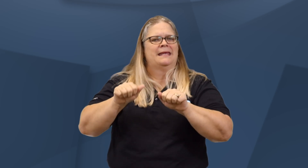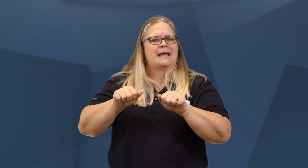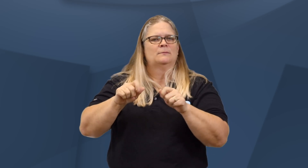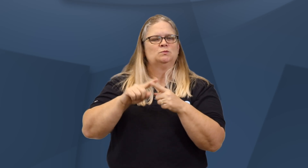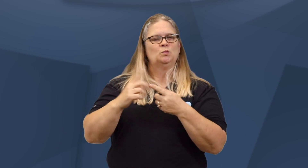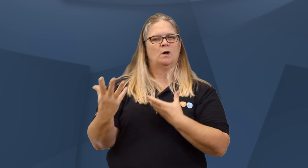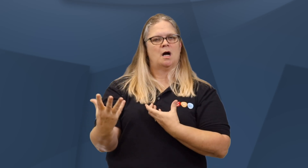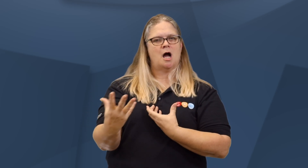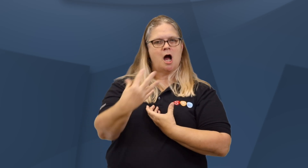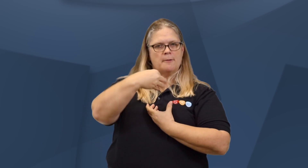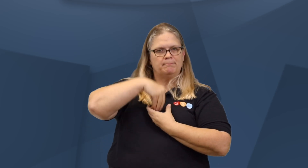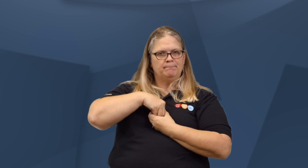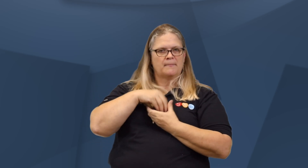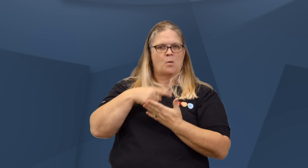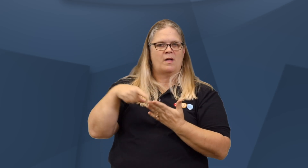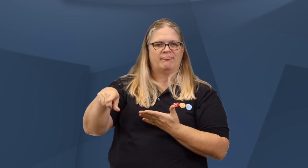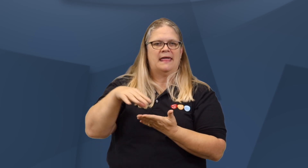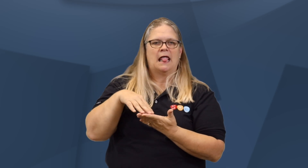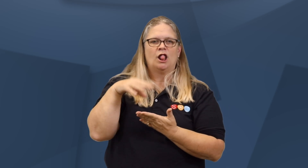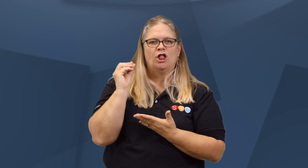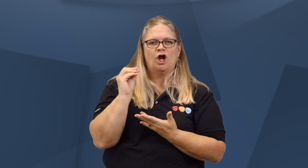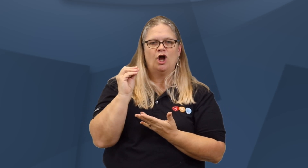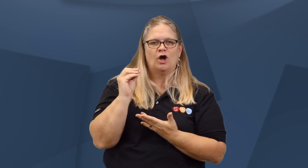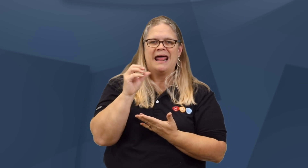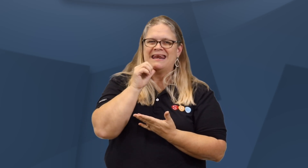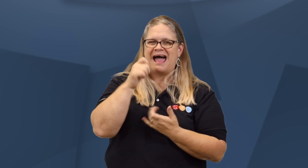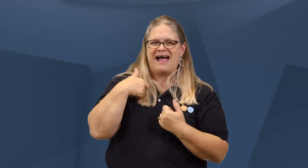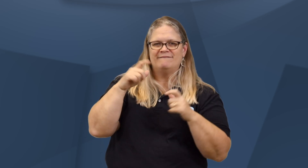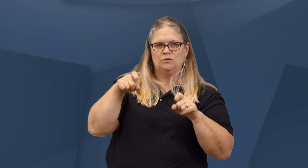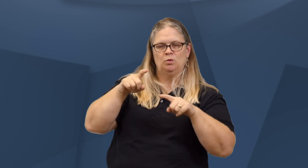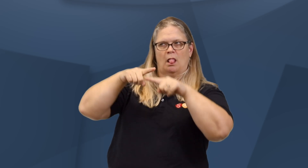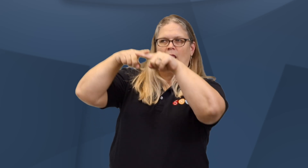as they're able to better internalize what they've learned and not have